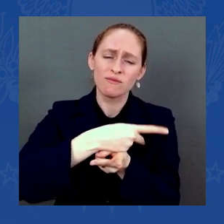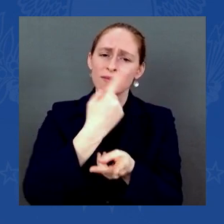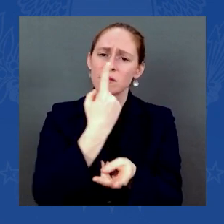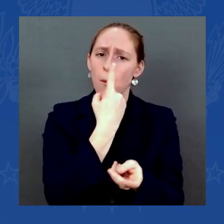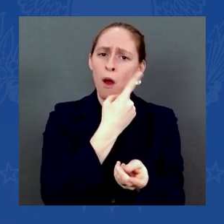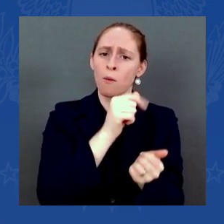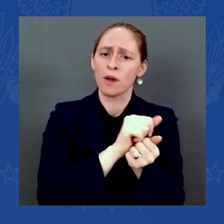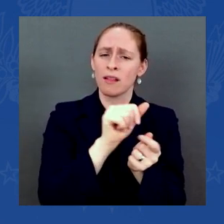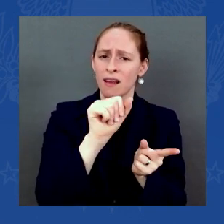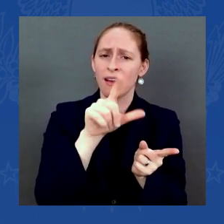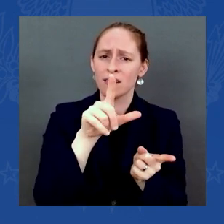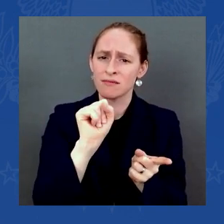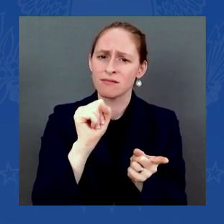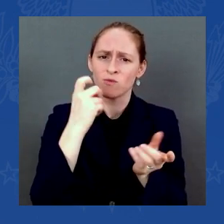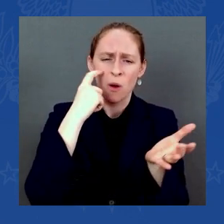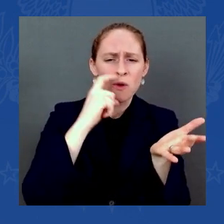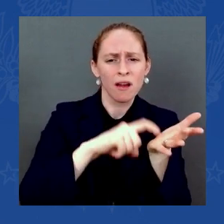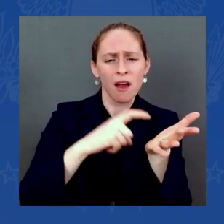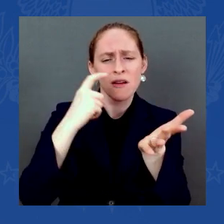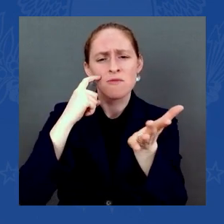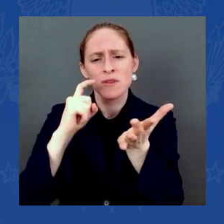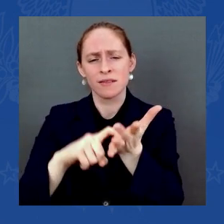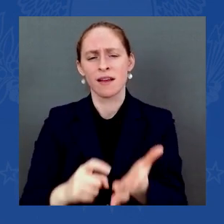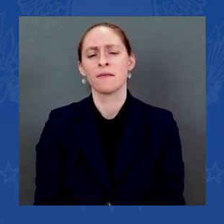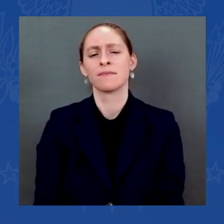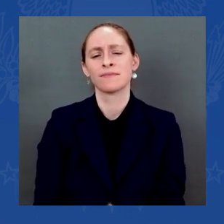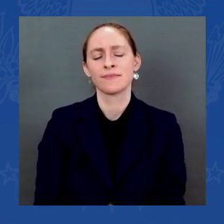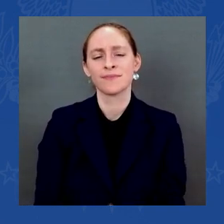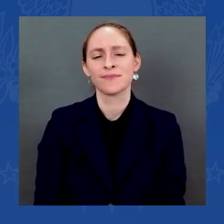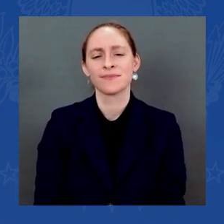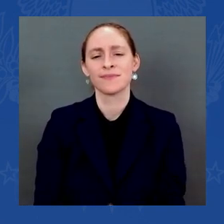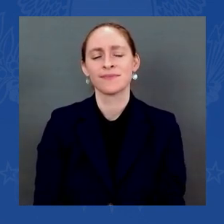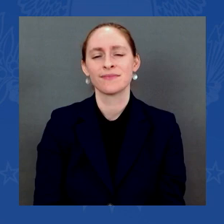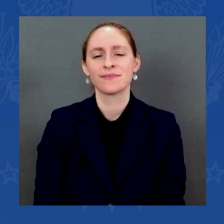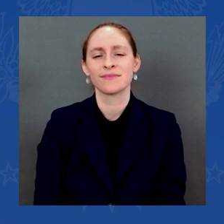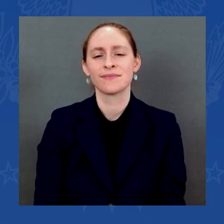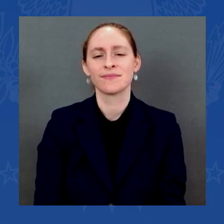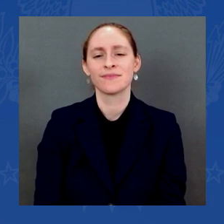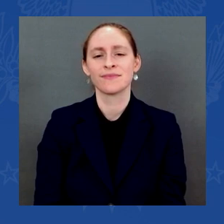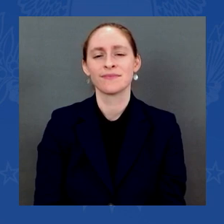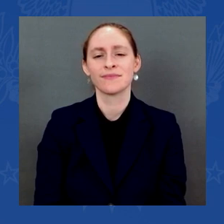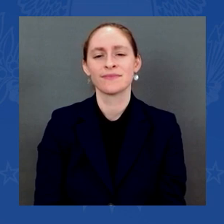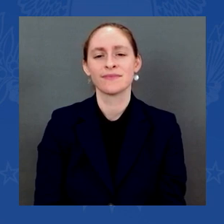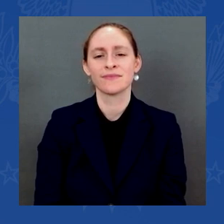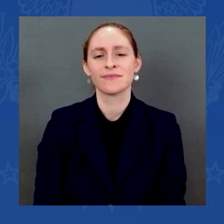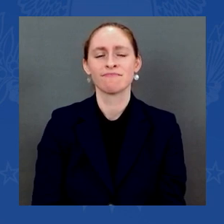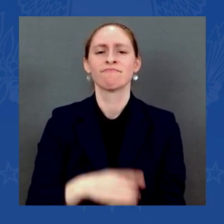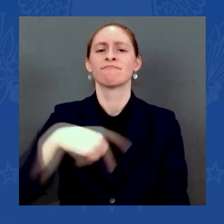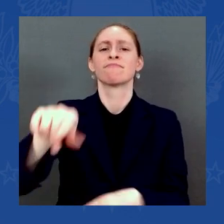and the Muscular Dystrophy Association that helped organize the community -- a community that wrote countless letters